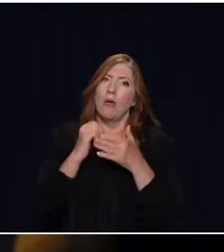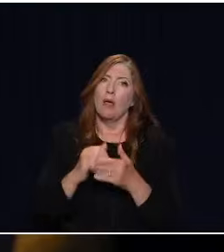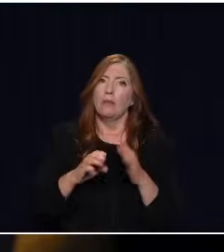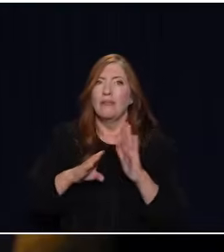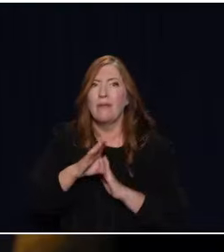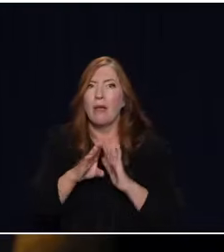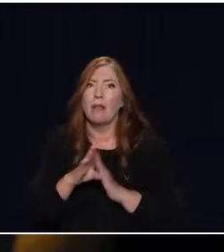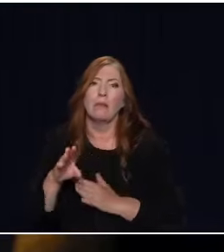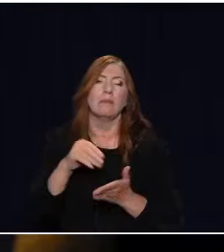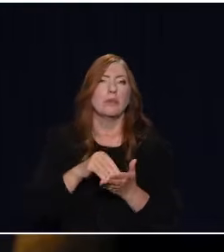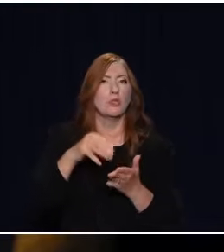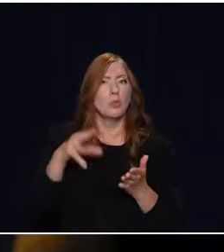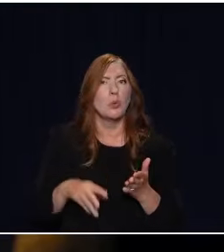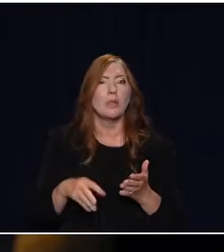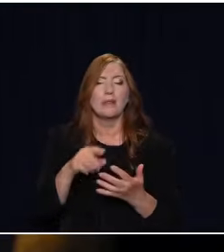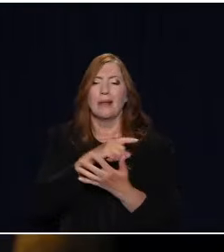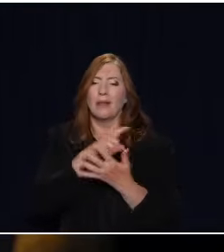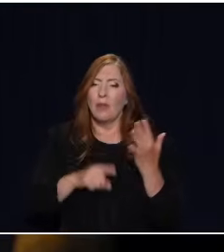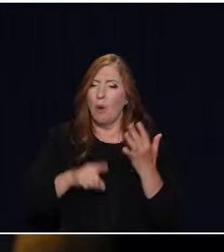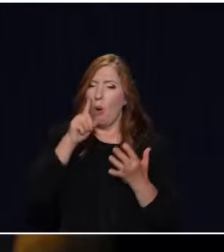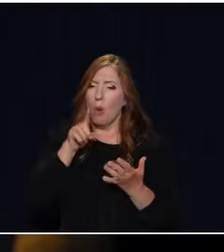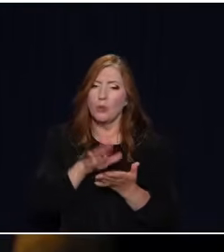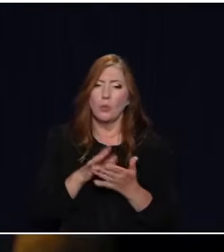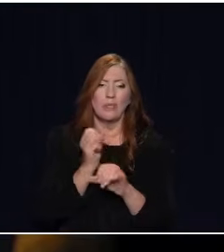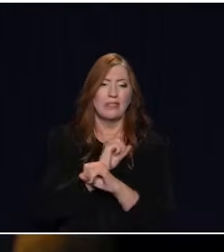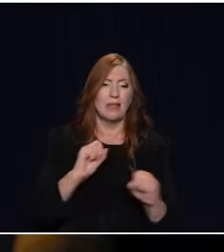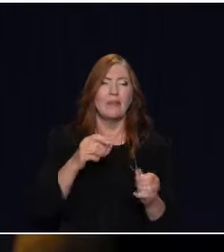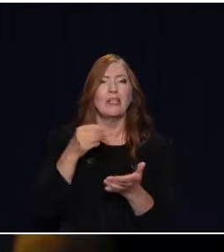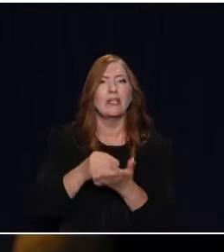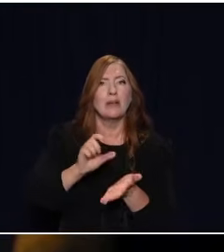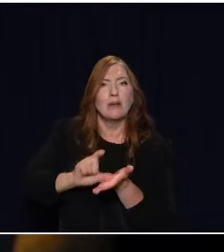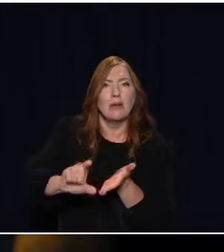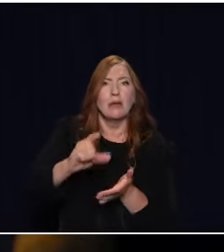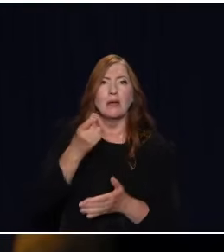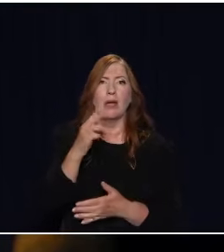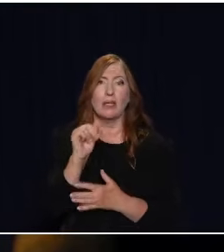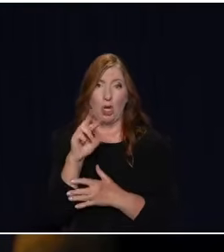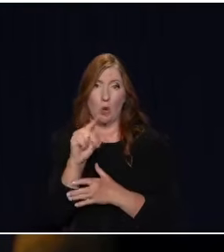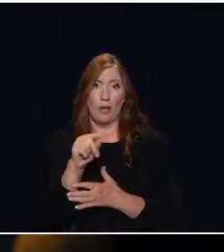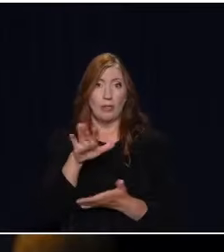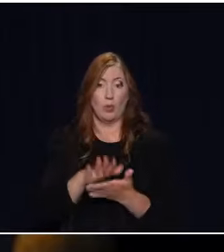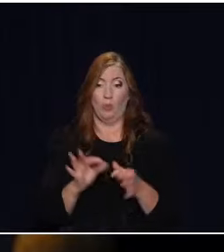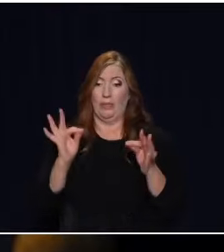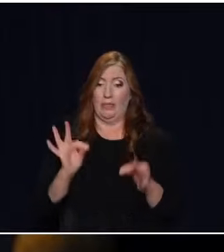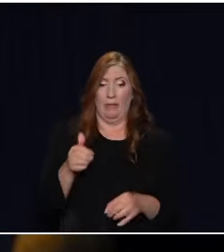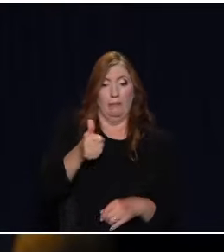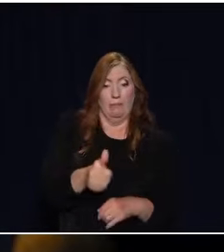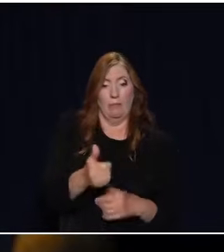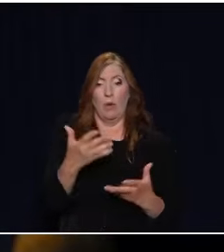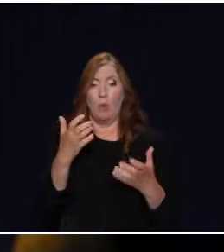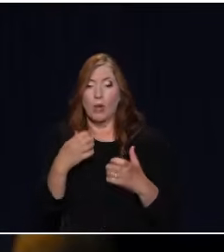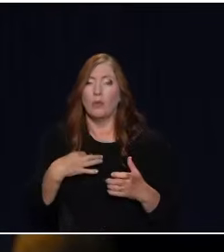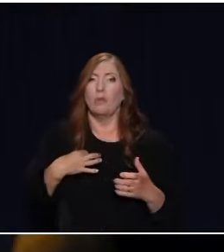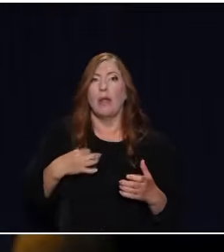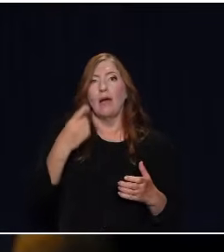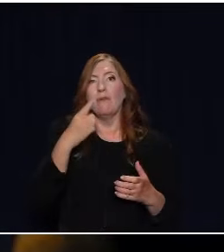I BELIEVE OUR COUNSELORS AND SOCIAL WORKERS PLAY A CRITICAL